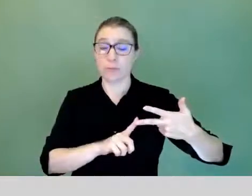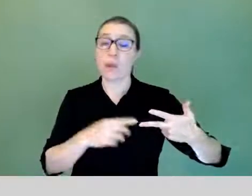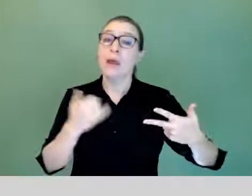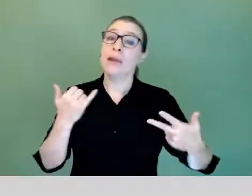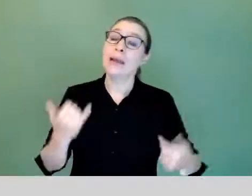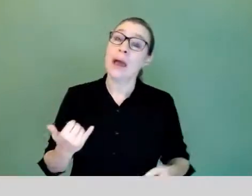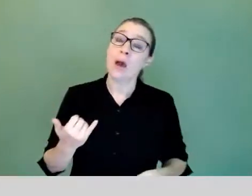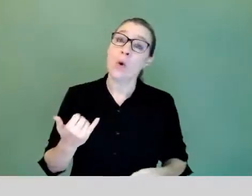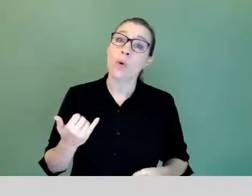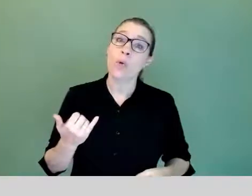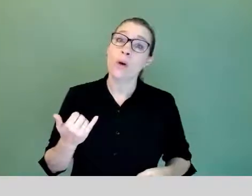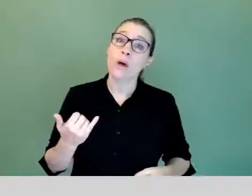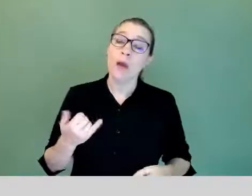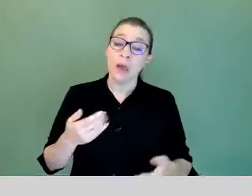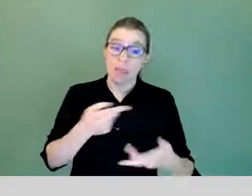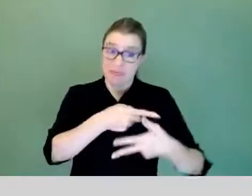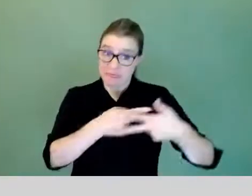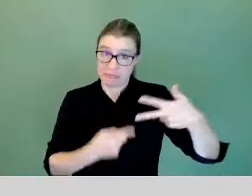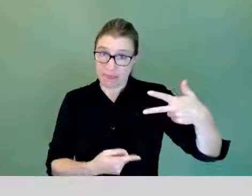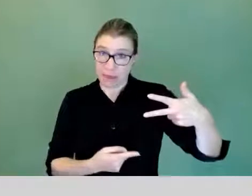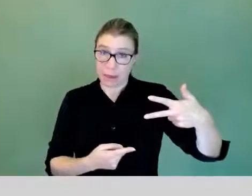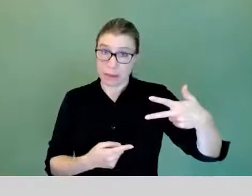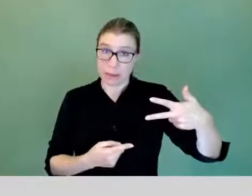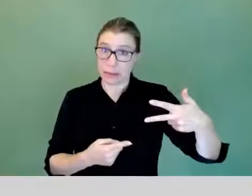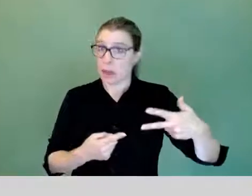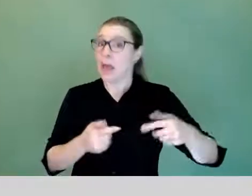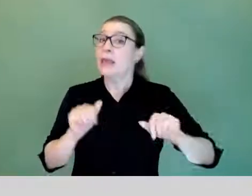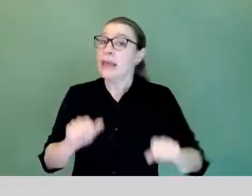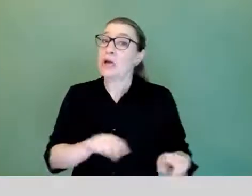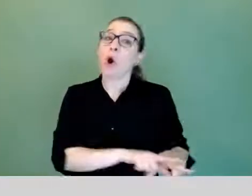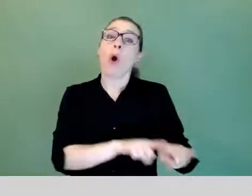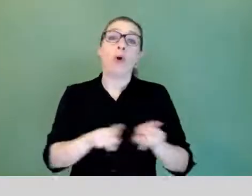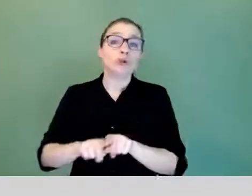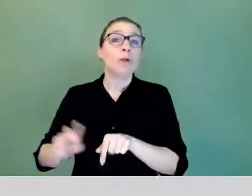Now these can also be used to perform